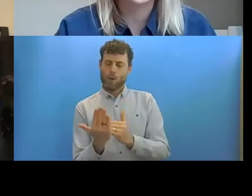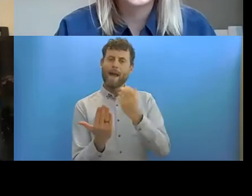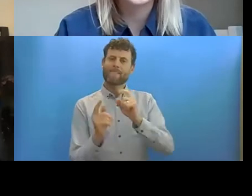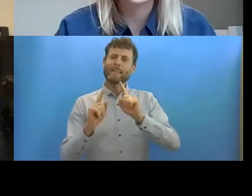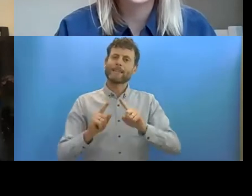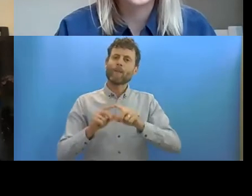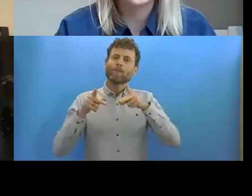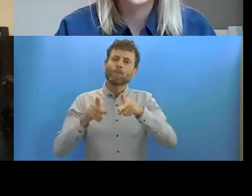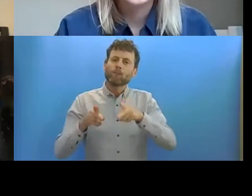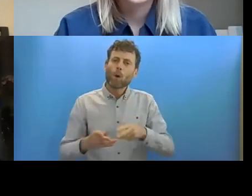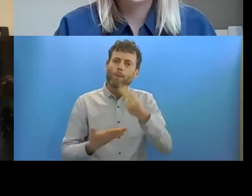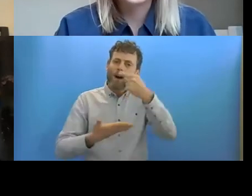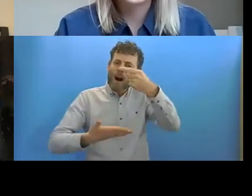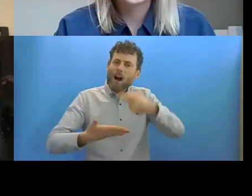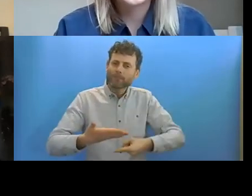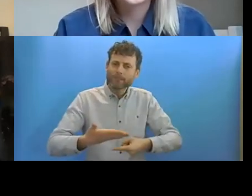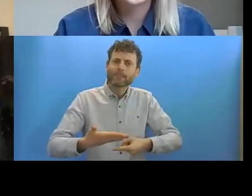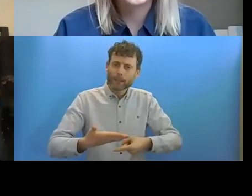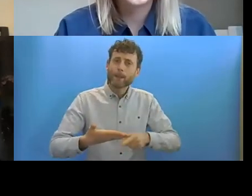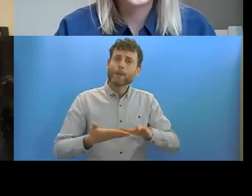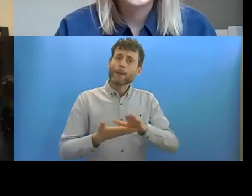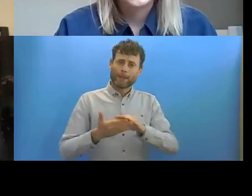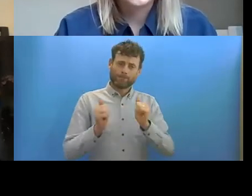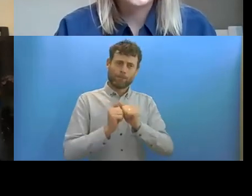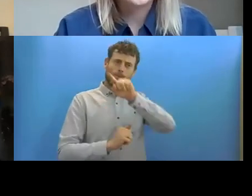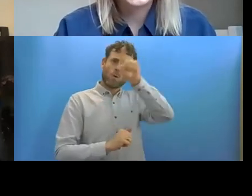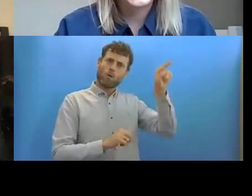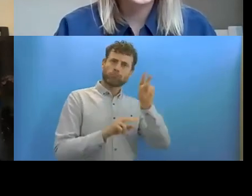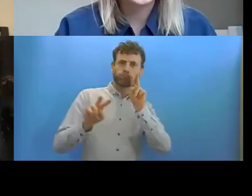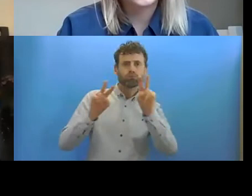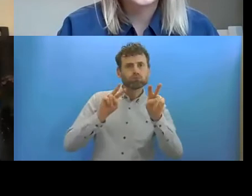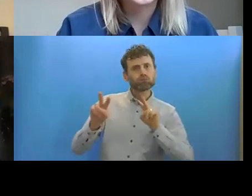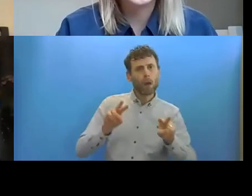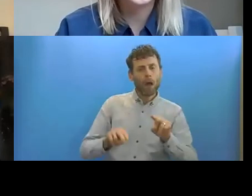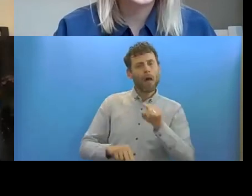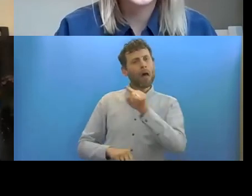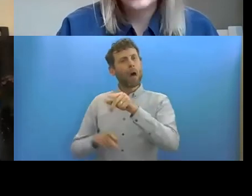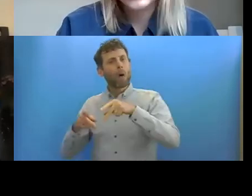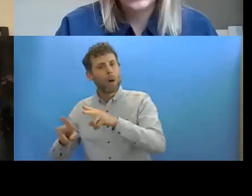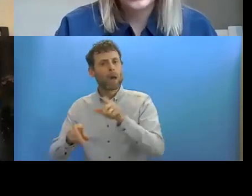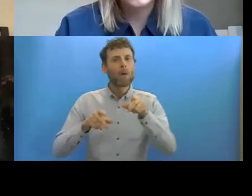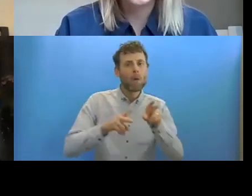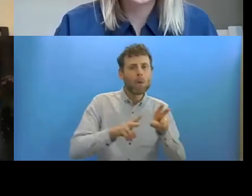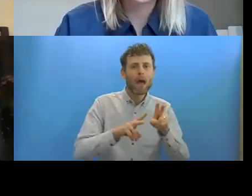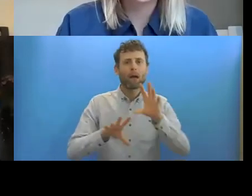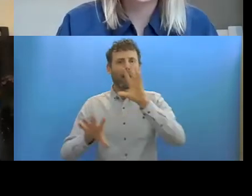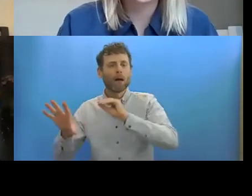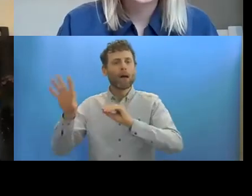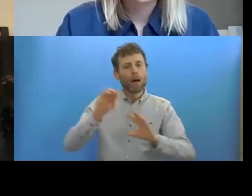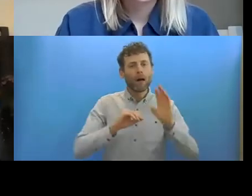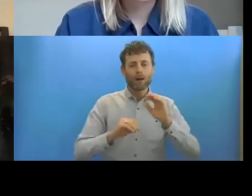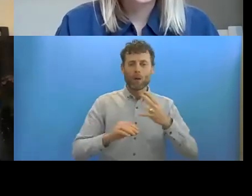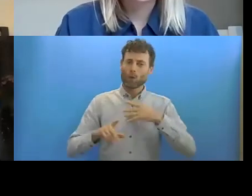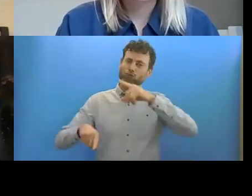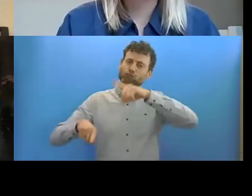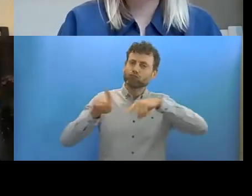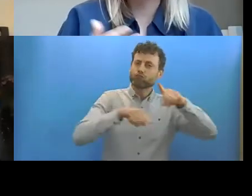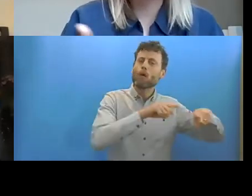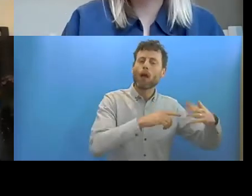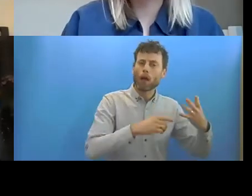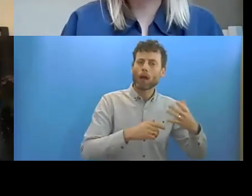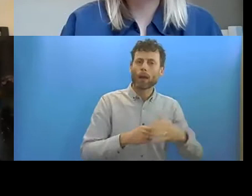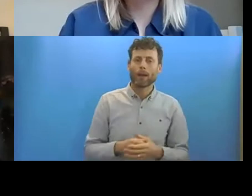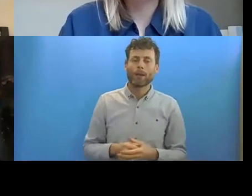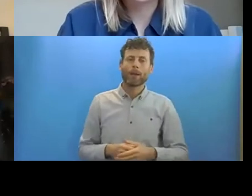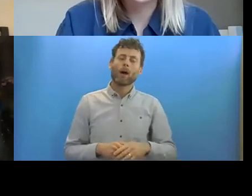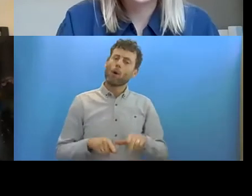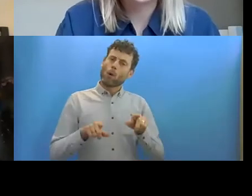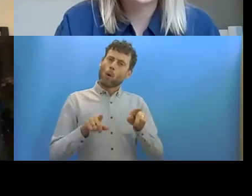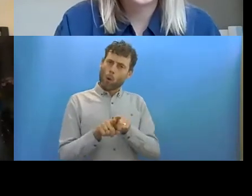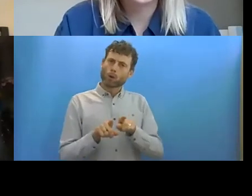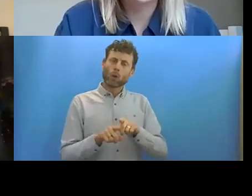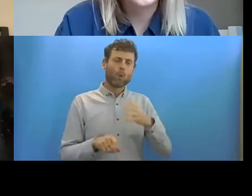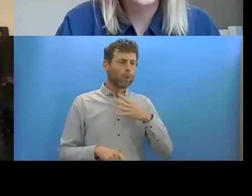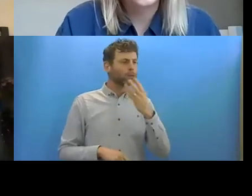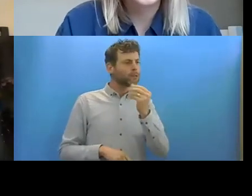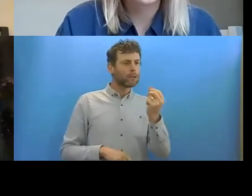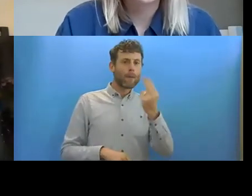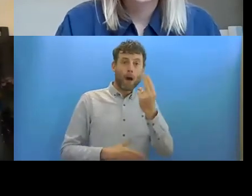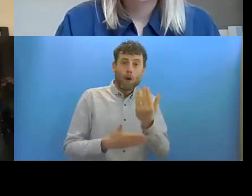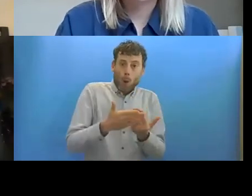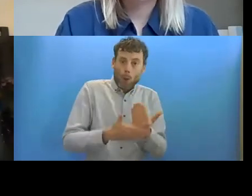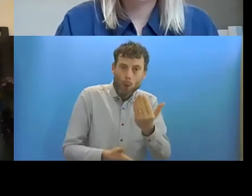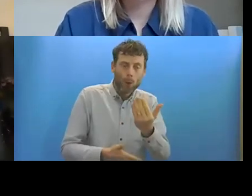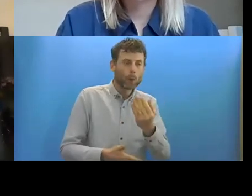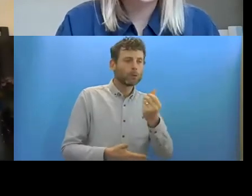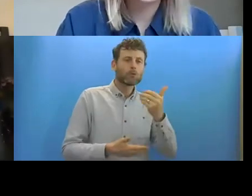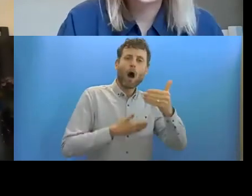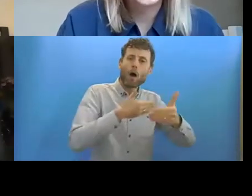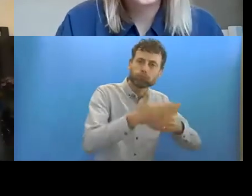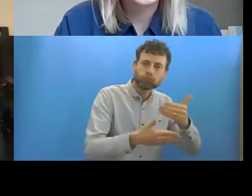And we have to be looking at a Festival programme to represent lots of different art forms, lots of different ways for audiences to engage with the work,